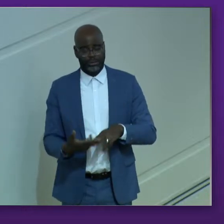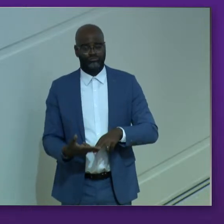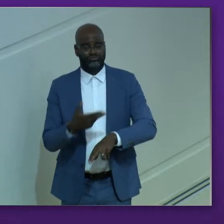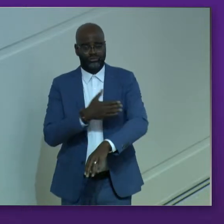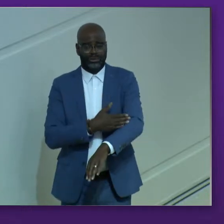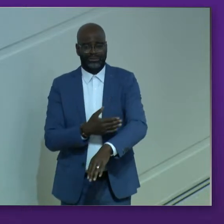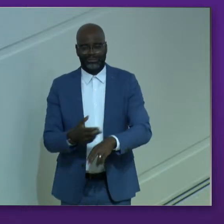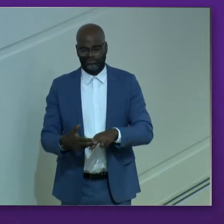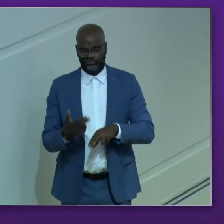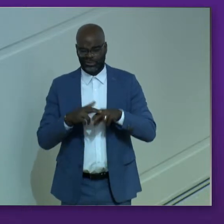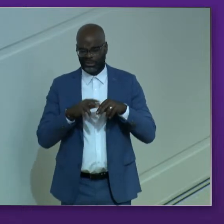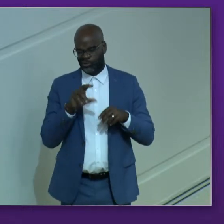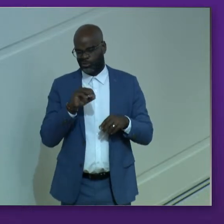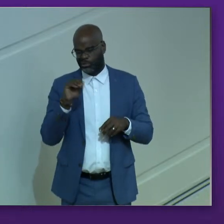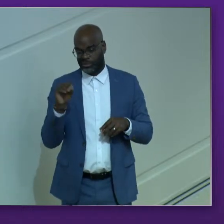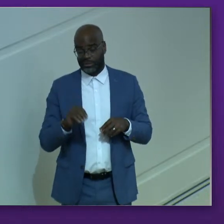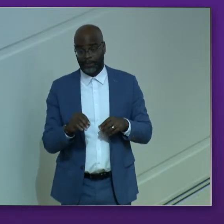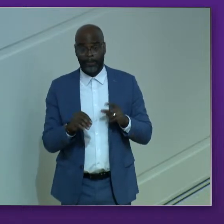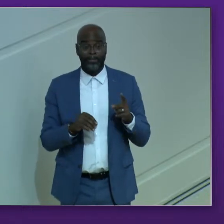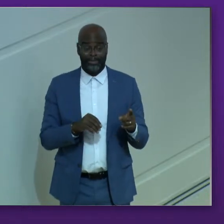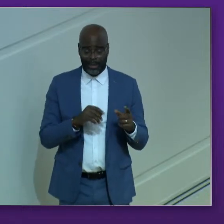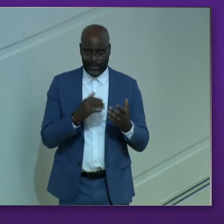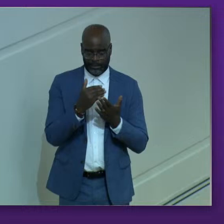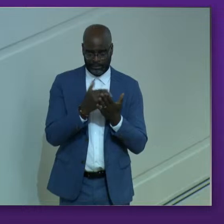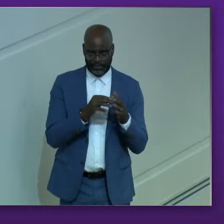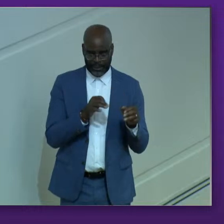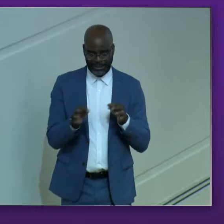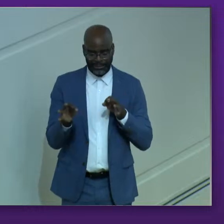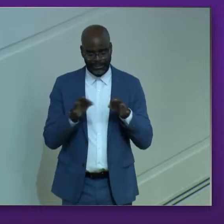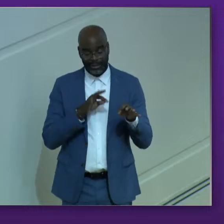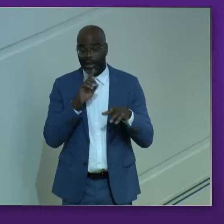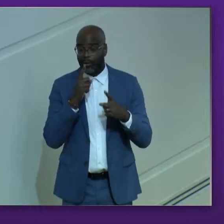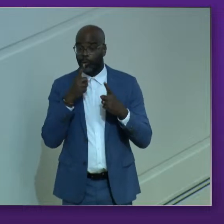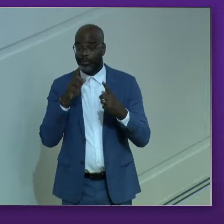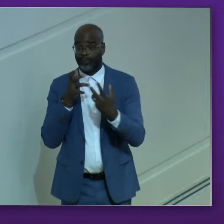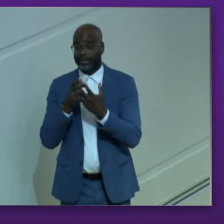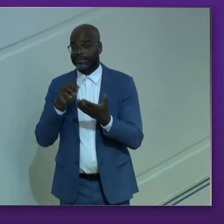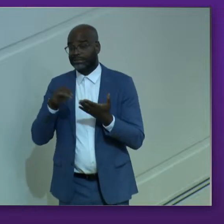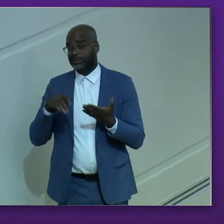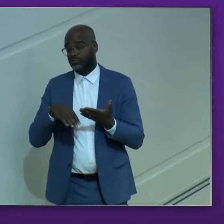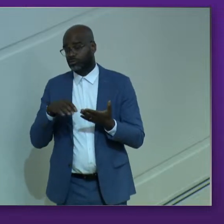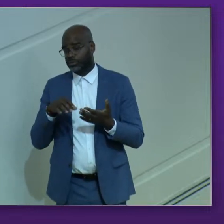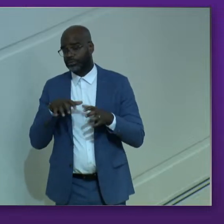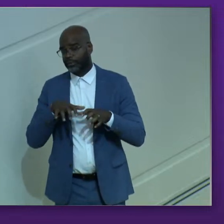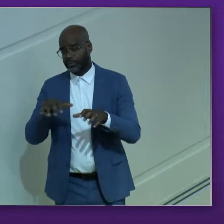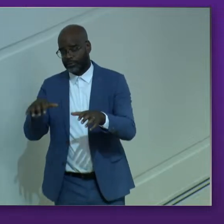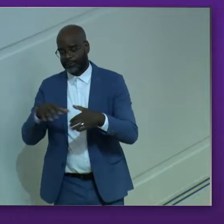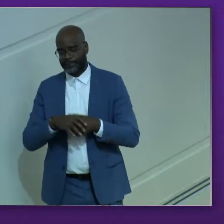ENROLLMENT PROJECTIONS FACILITIES CONDITION ASSESSMENTS SPACE UTILIZATION